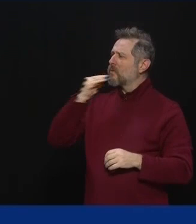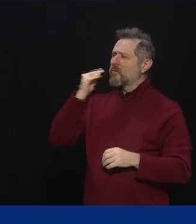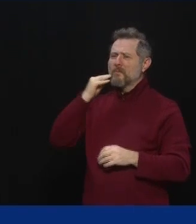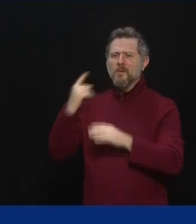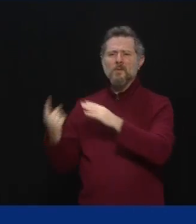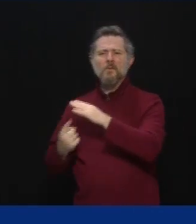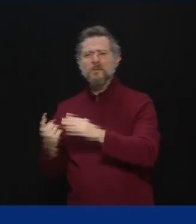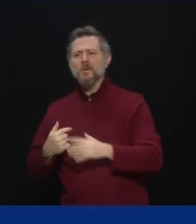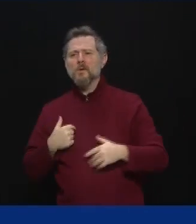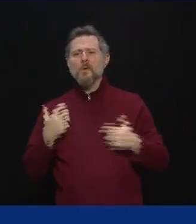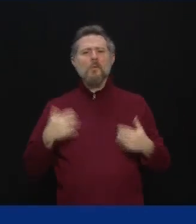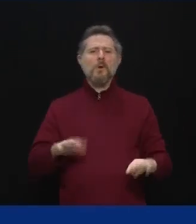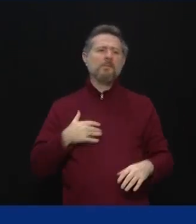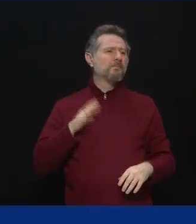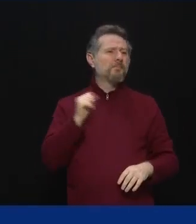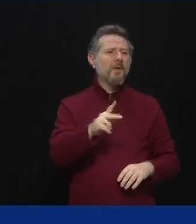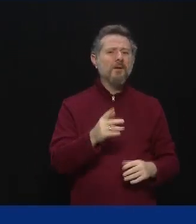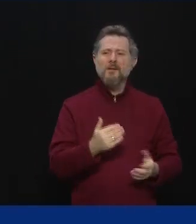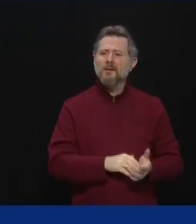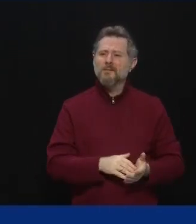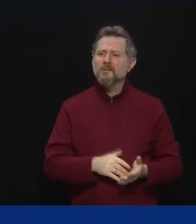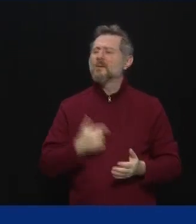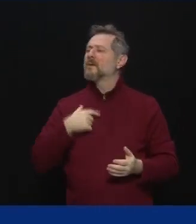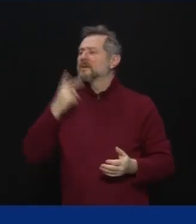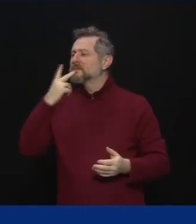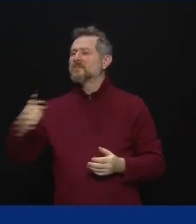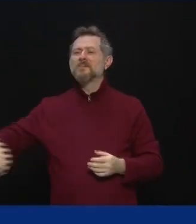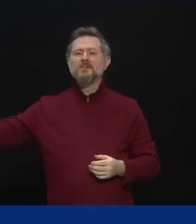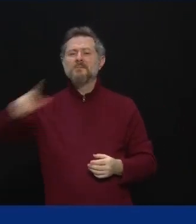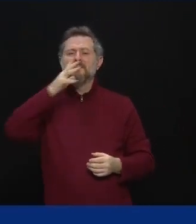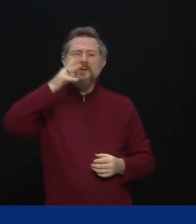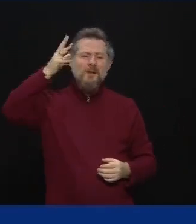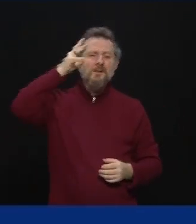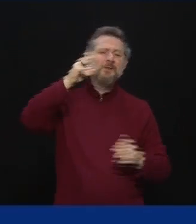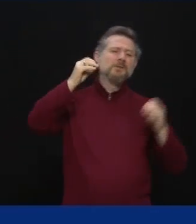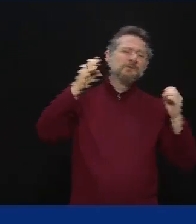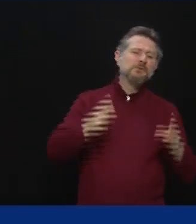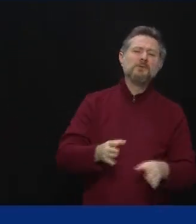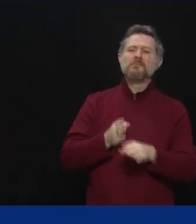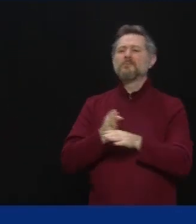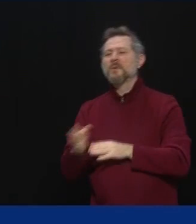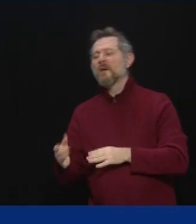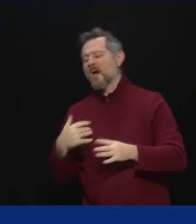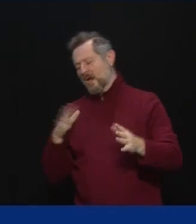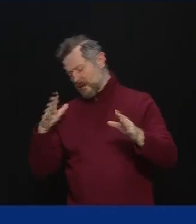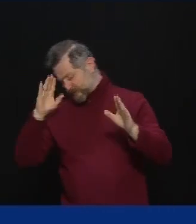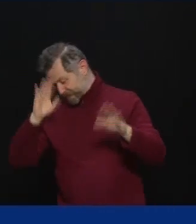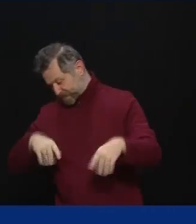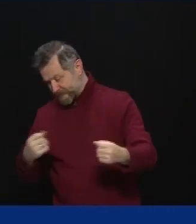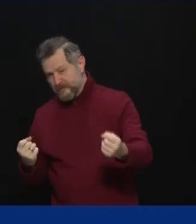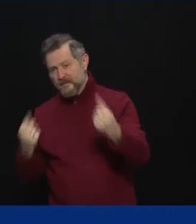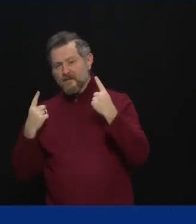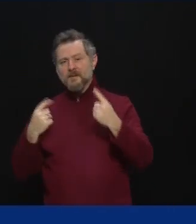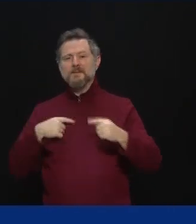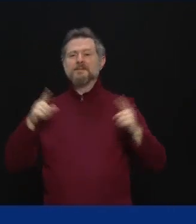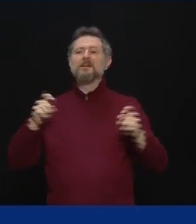SCHOOL KIDS. WE CANNOT TAKE ANY STEPS BACKWARDS. I THINK EVERYONE UNDERSTANDS